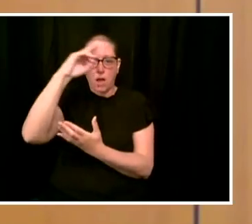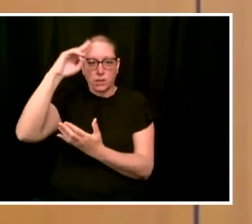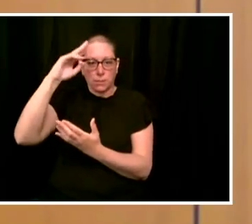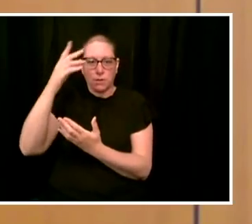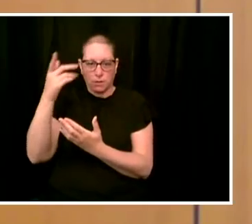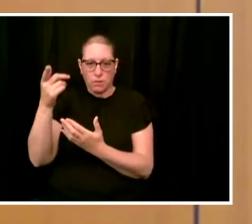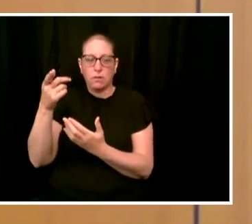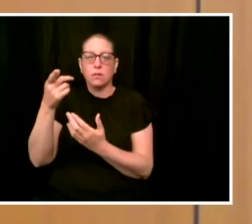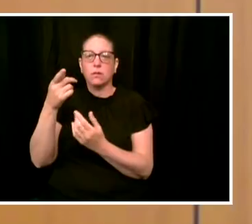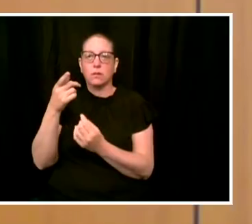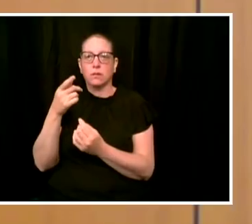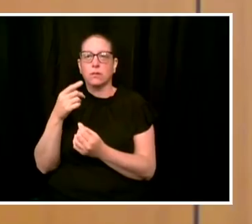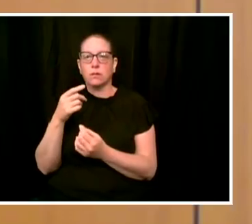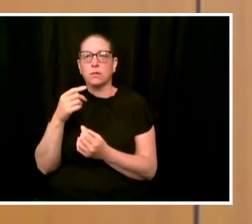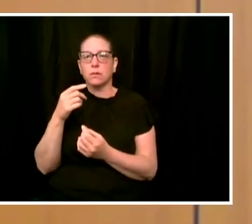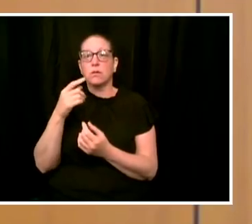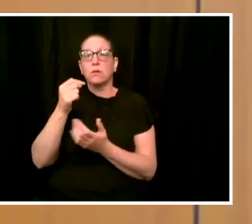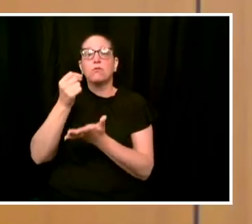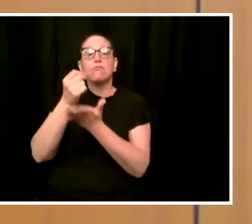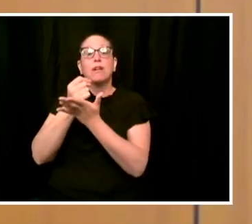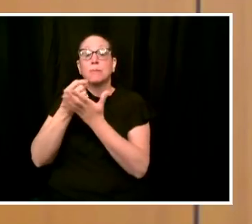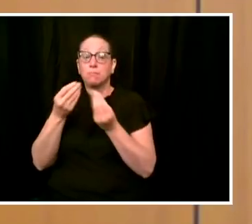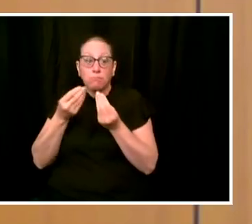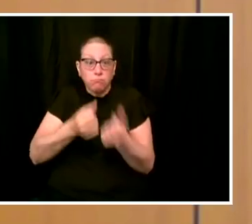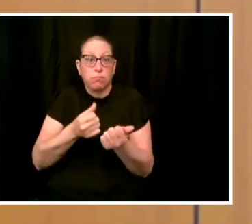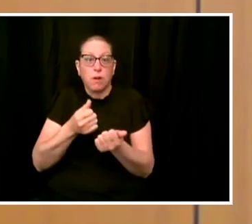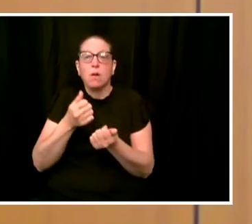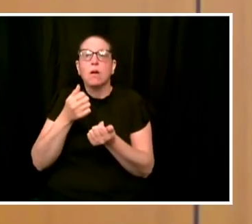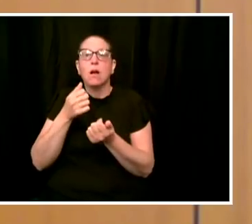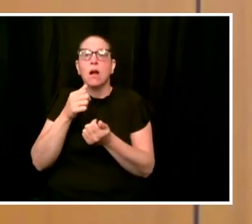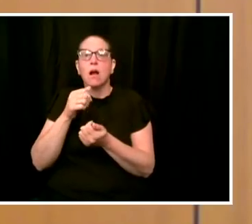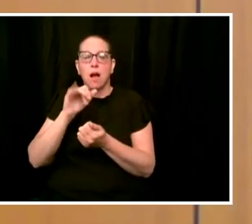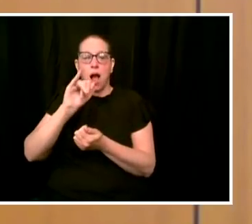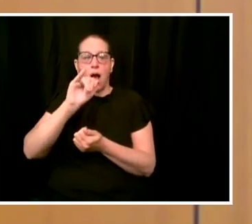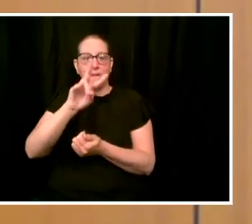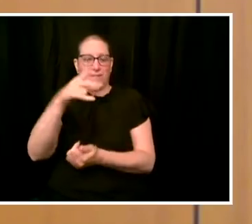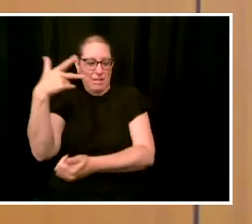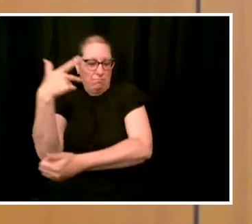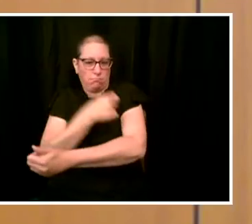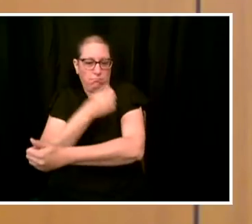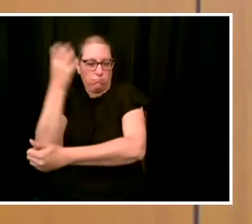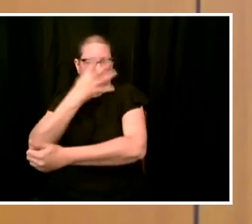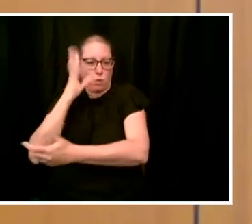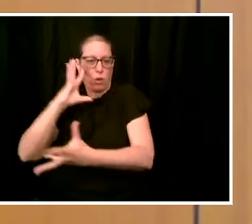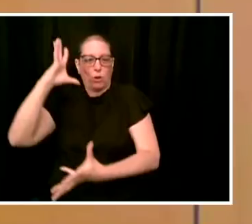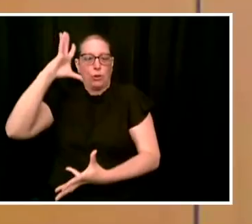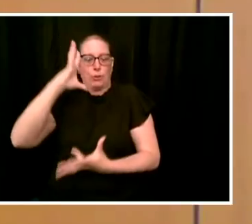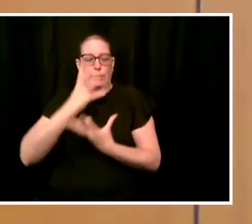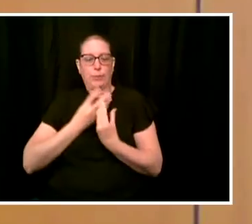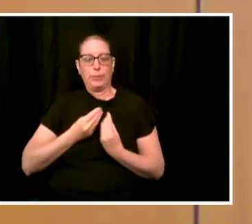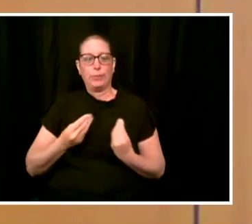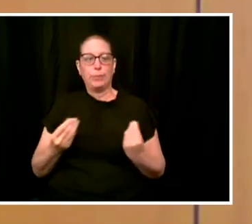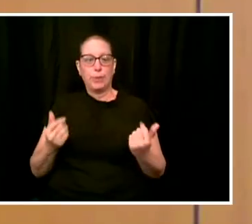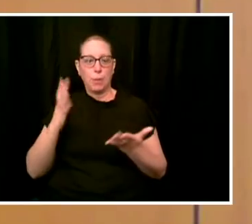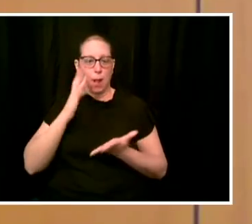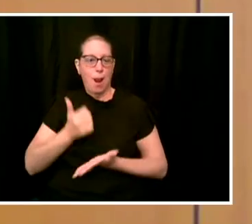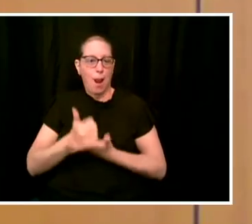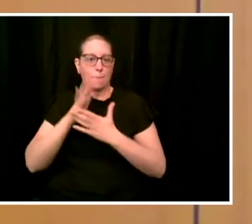REQUIRED IS GIVEN THROUGH